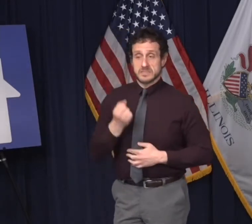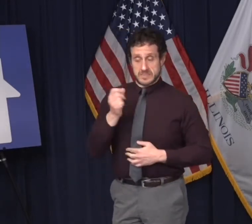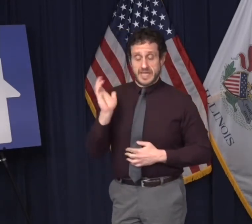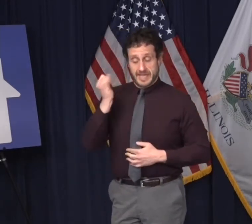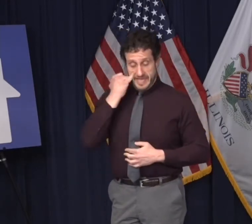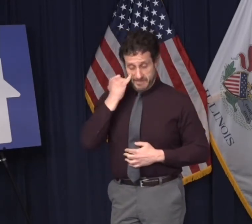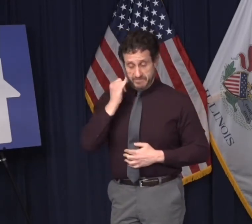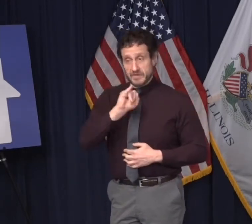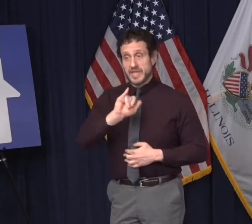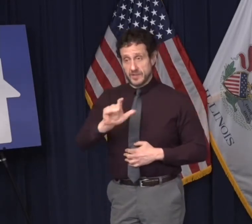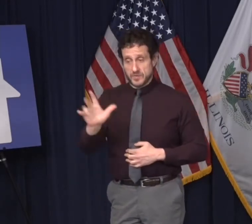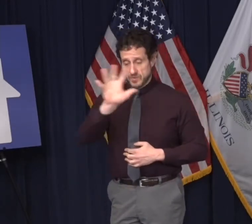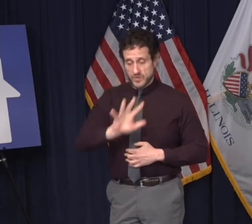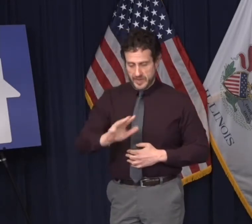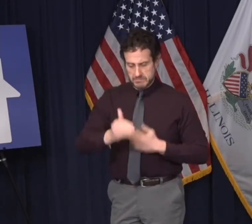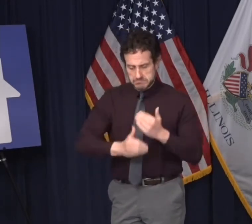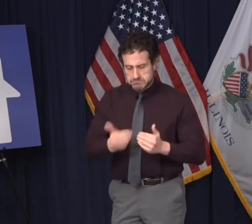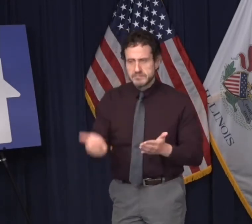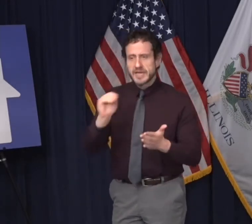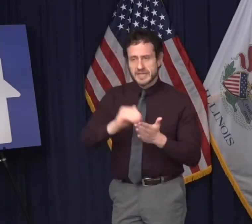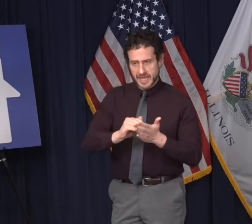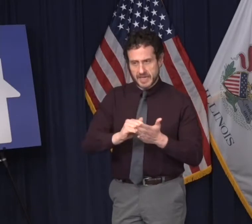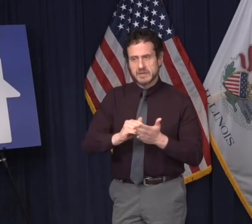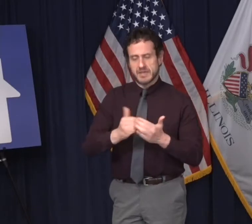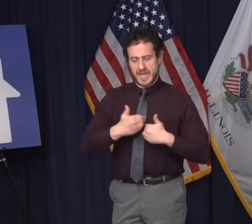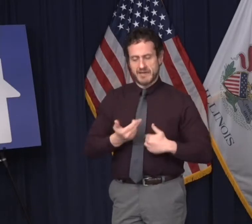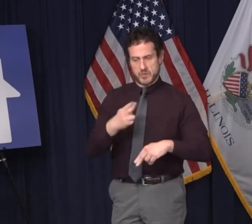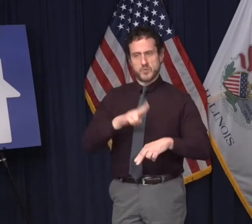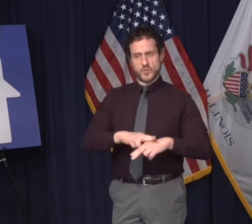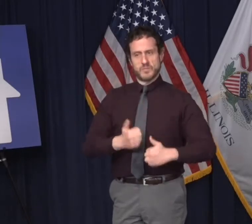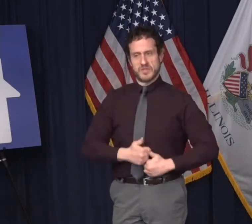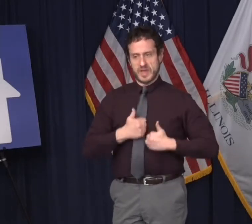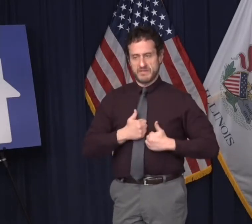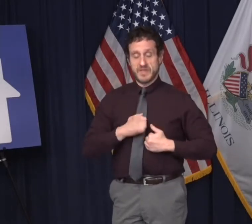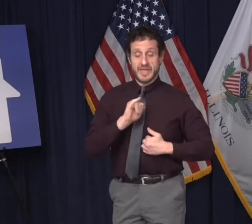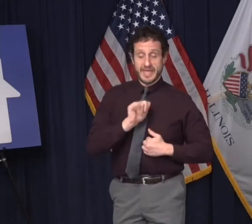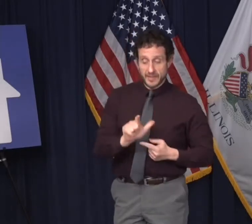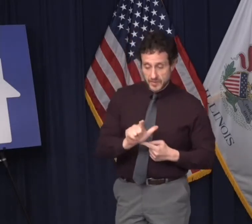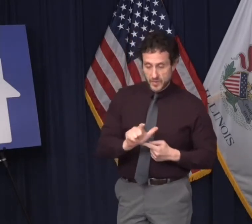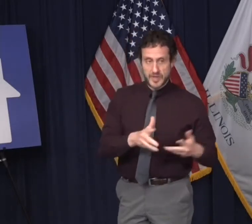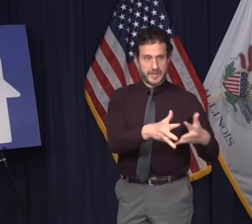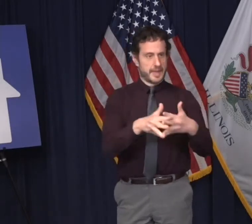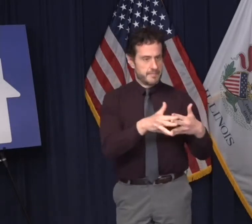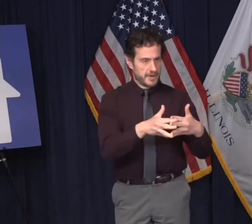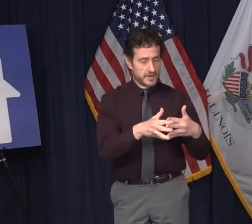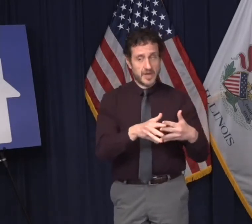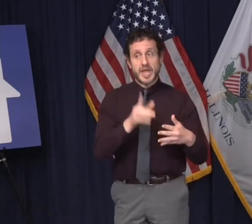MAN-YEARS AND DR. DUFFIS WILL TALK WHETHER. IN ORDER TO MOVE SAFELY BACK TOWARD NORMALCY, ILLINOIS, THE